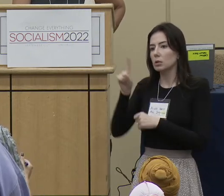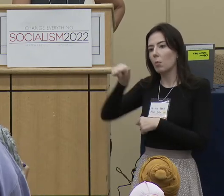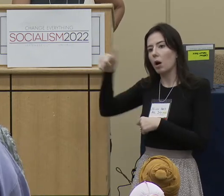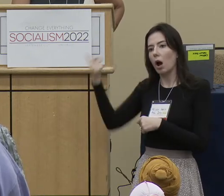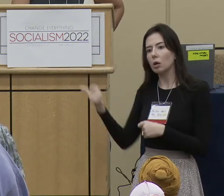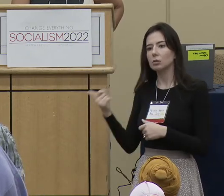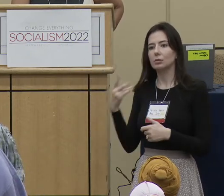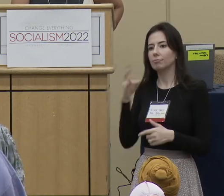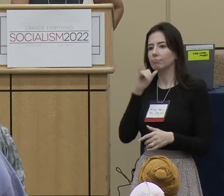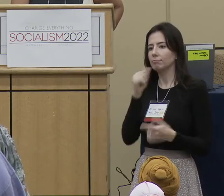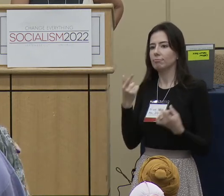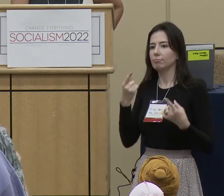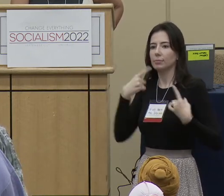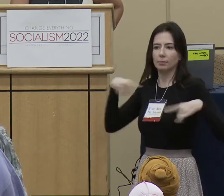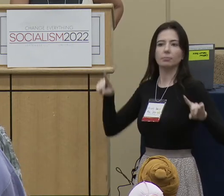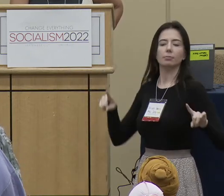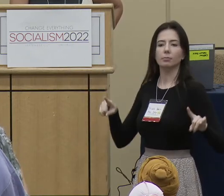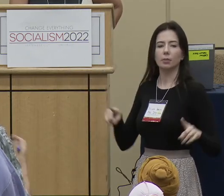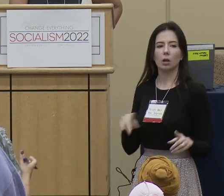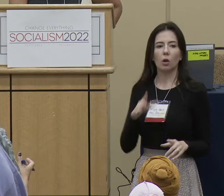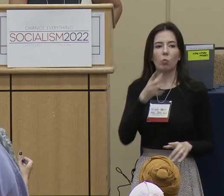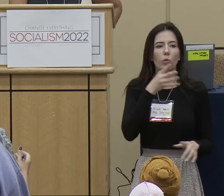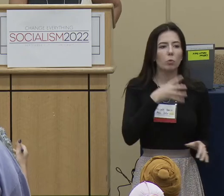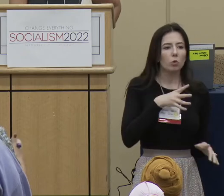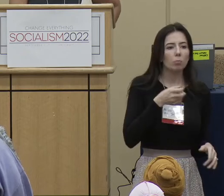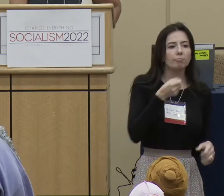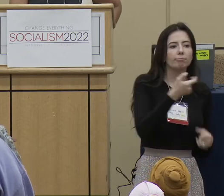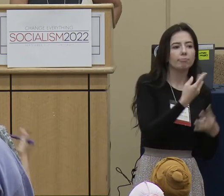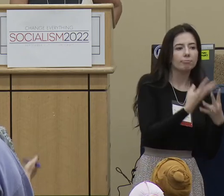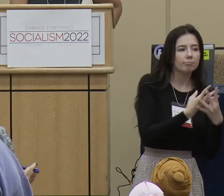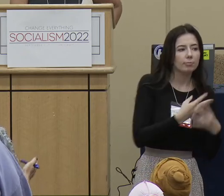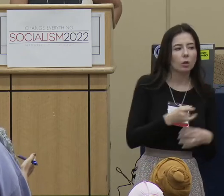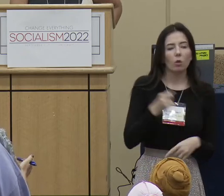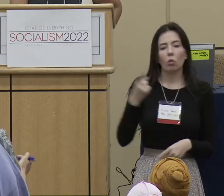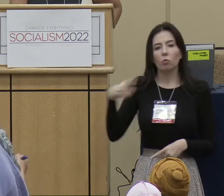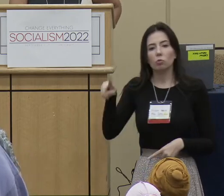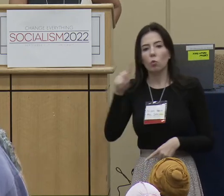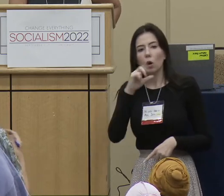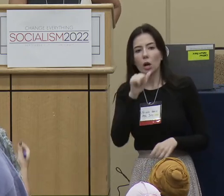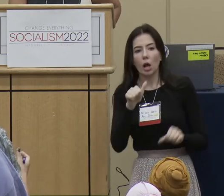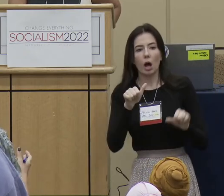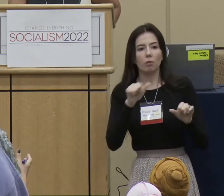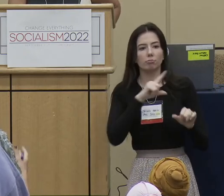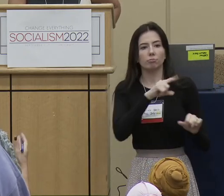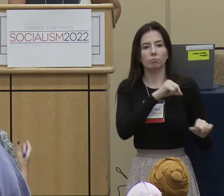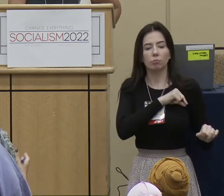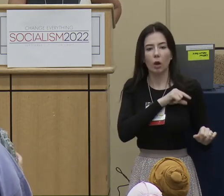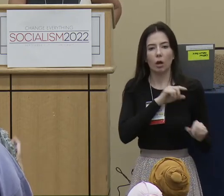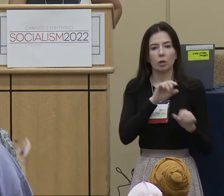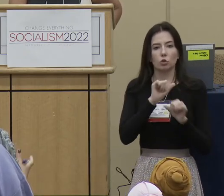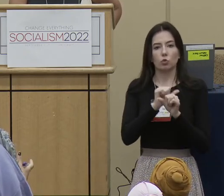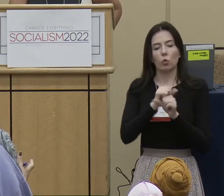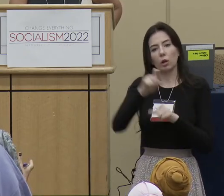working somewhere else just isn't going to happen . Women